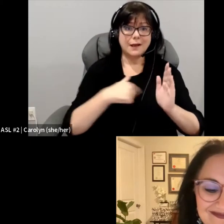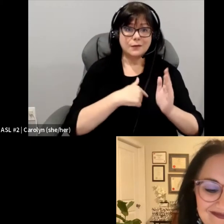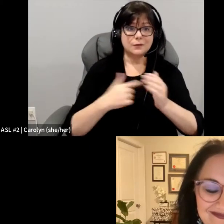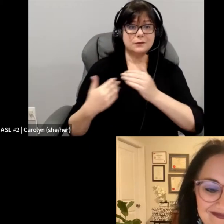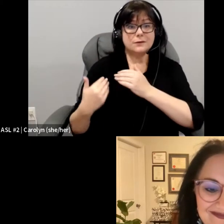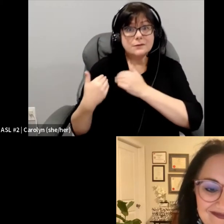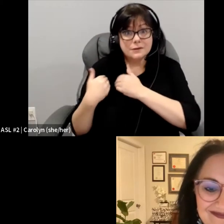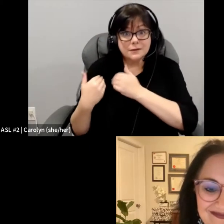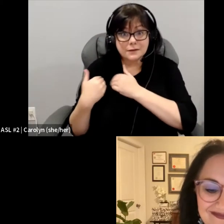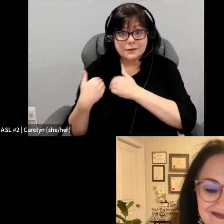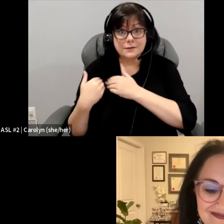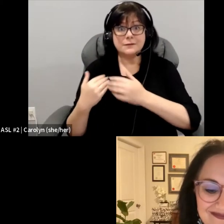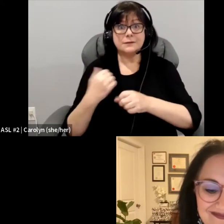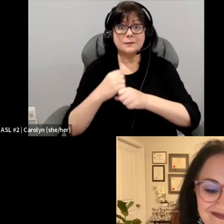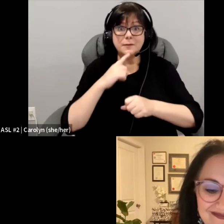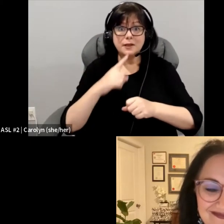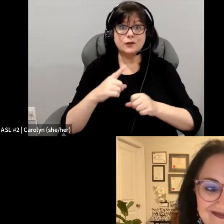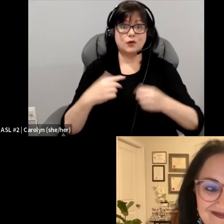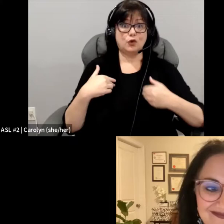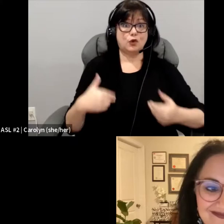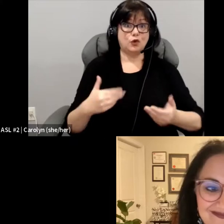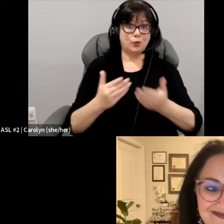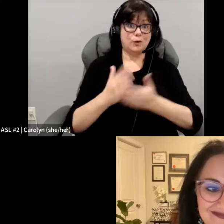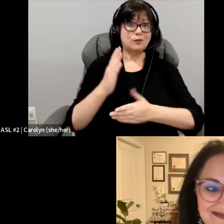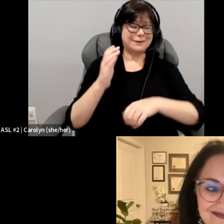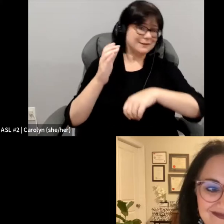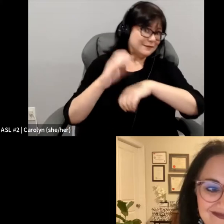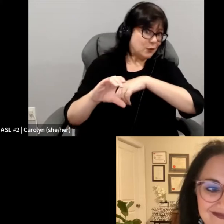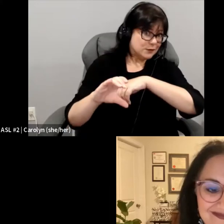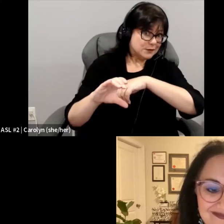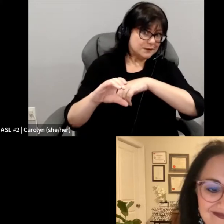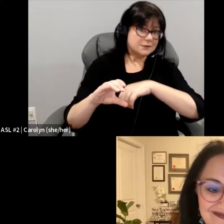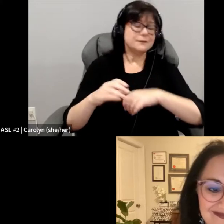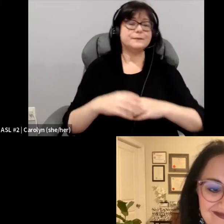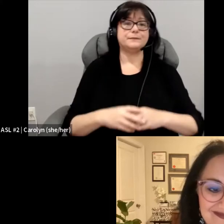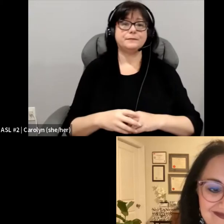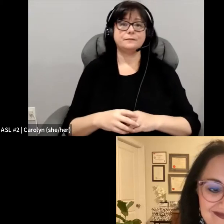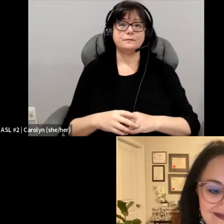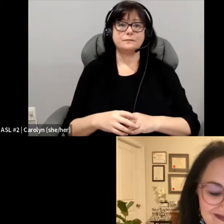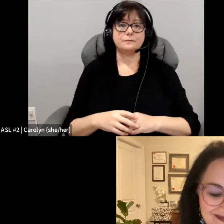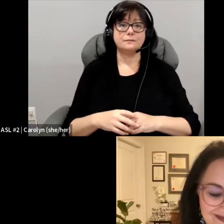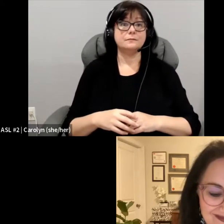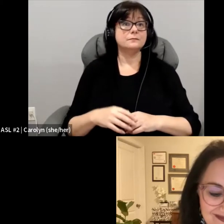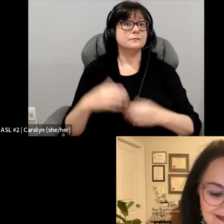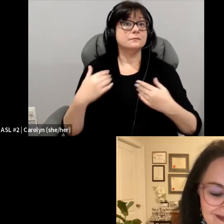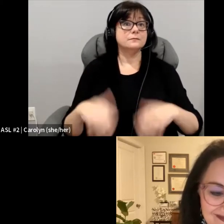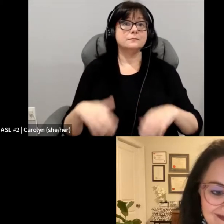TO ENFORCE HUMAN RIGHTS. YOU PROVIDED US WITH A GREAT OVERVIEW OF SOME KEY CASES.